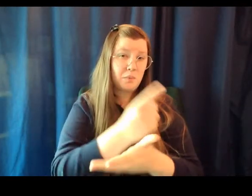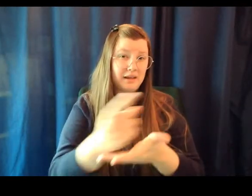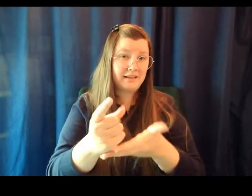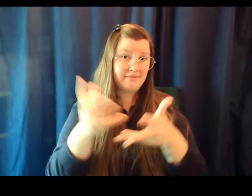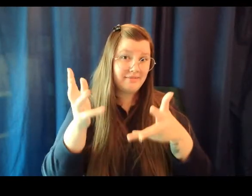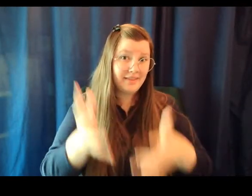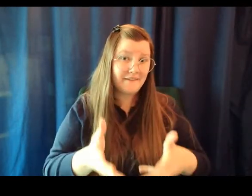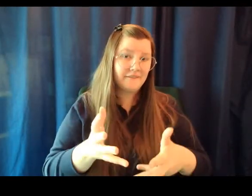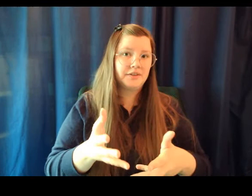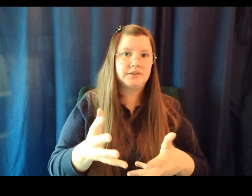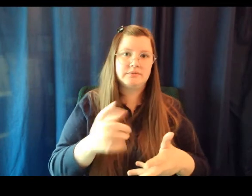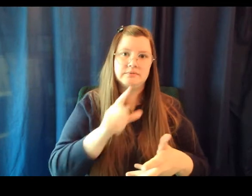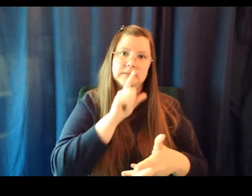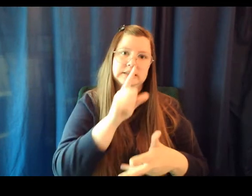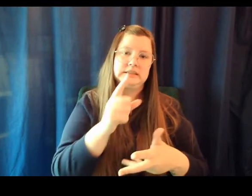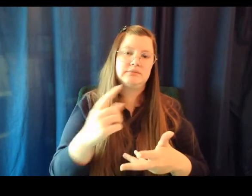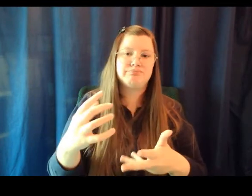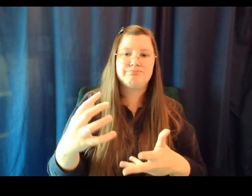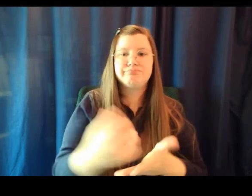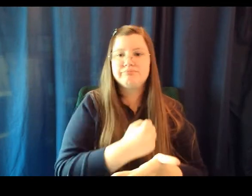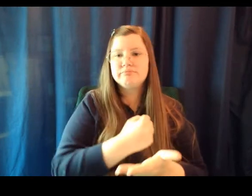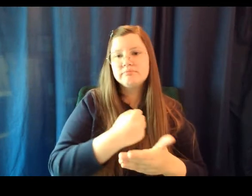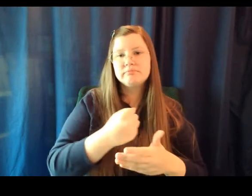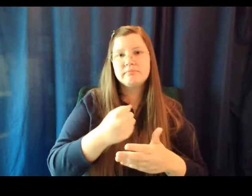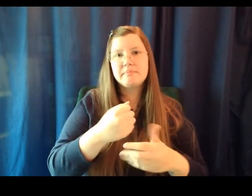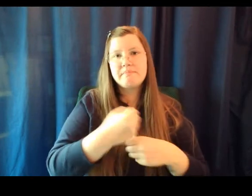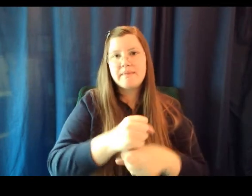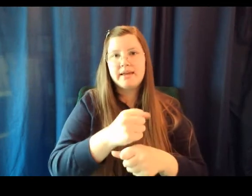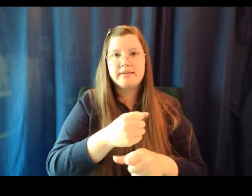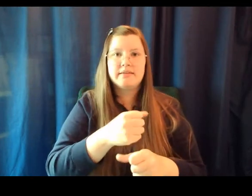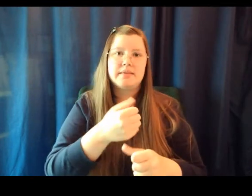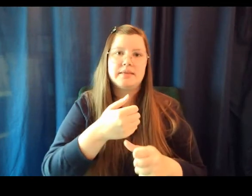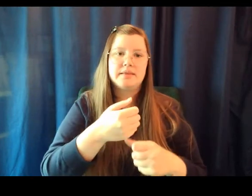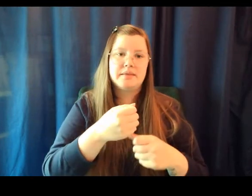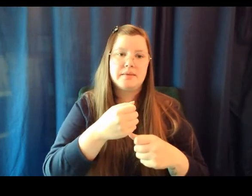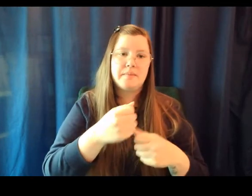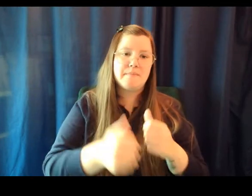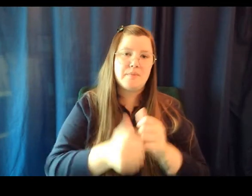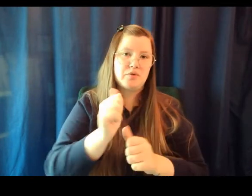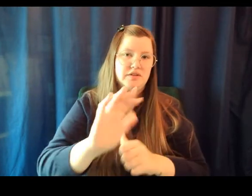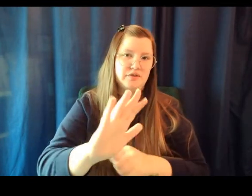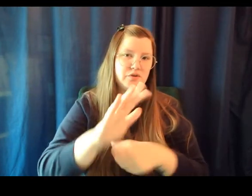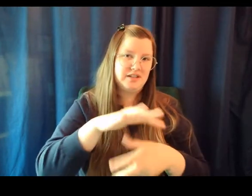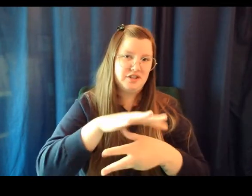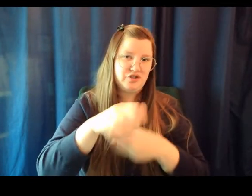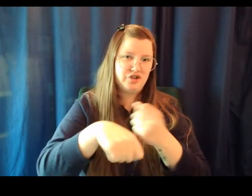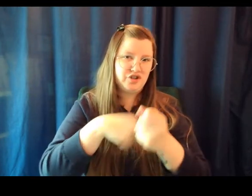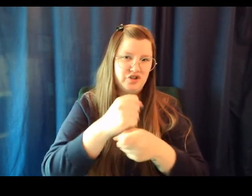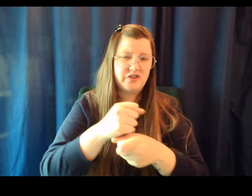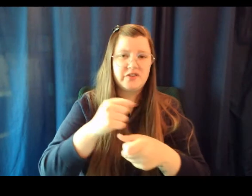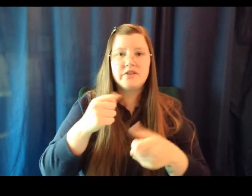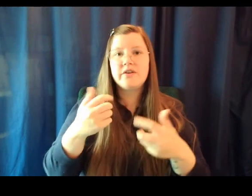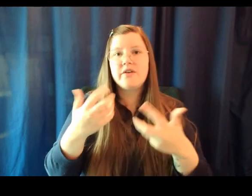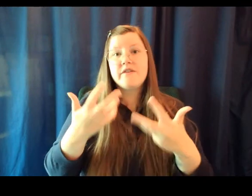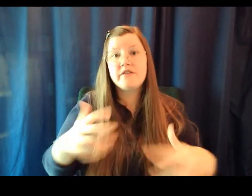So stay strong and finish well. Make you proud of you.